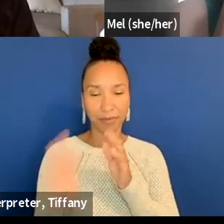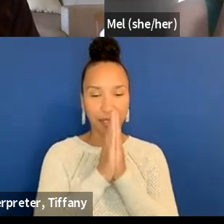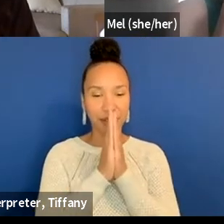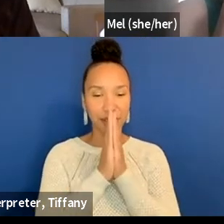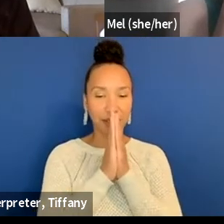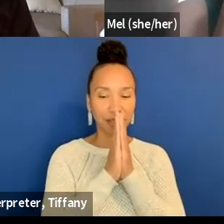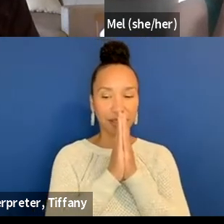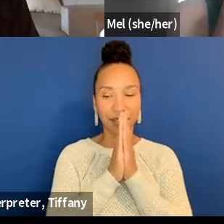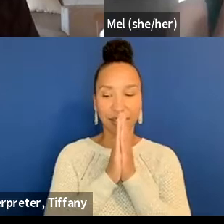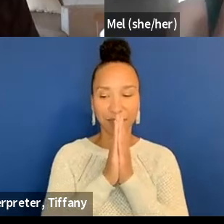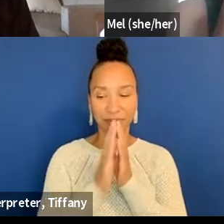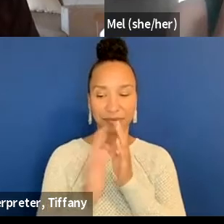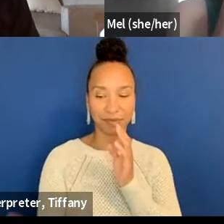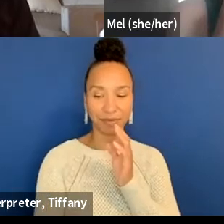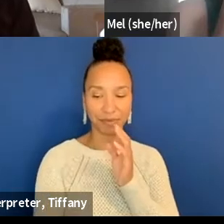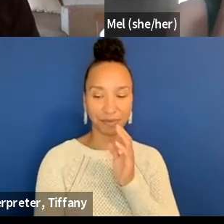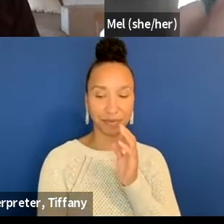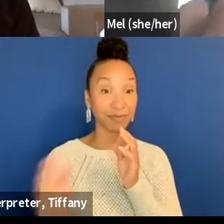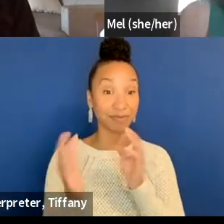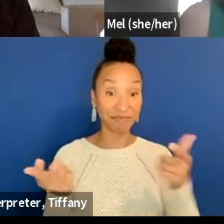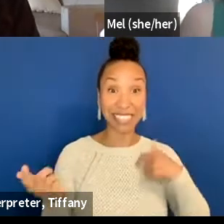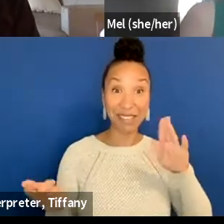Benjamin (they/them/elle): Really, specifically, right now, I have a friend.